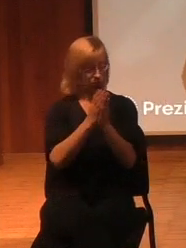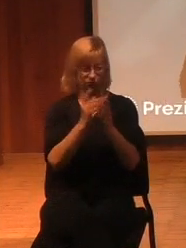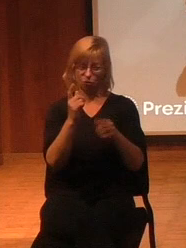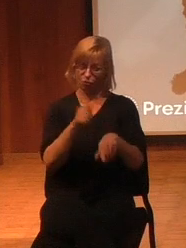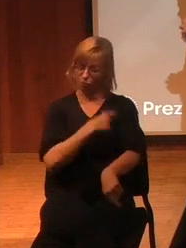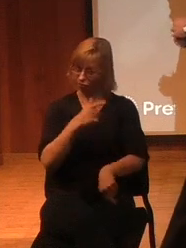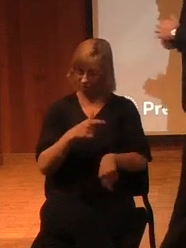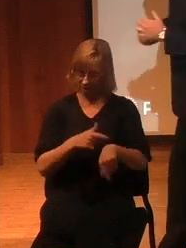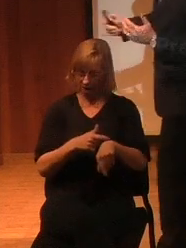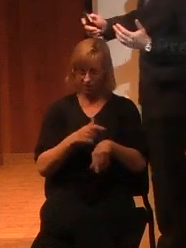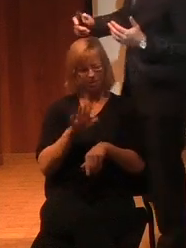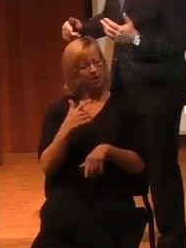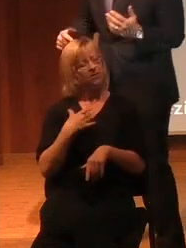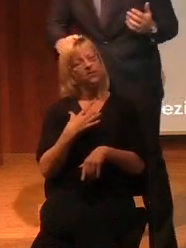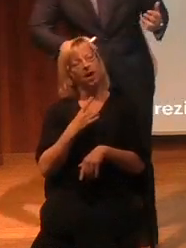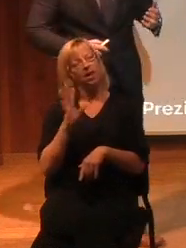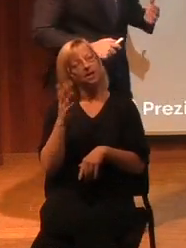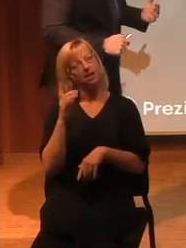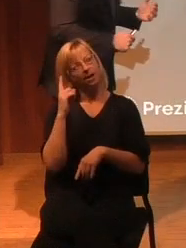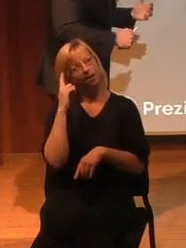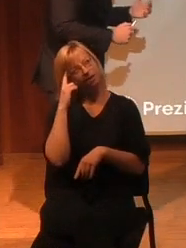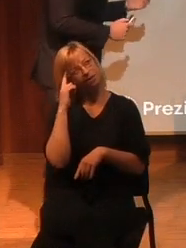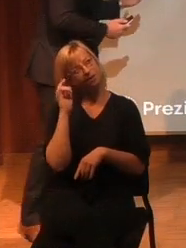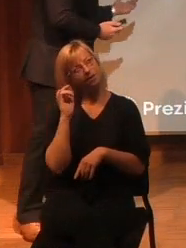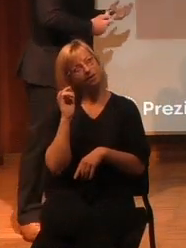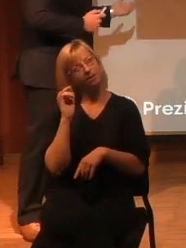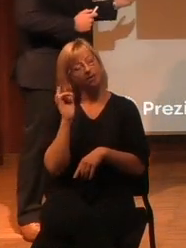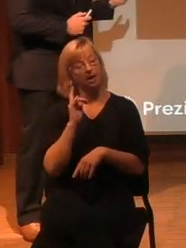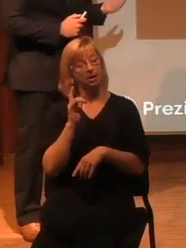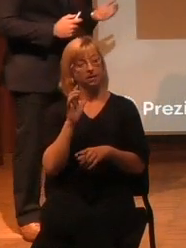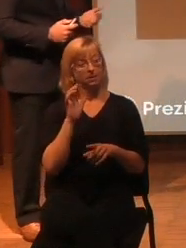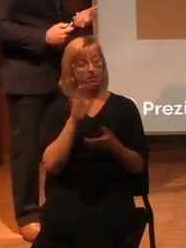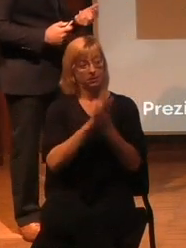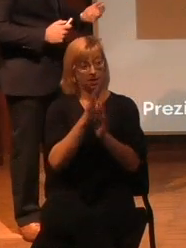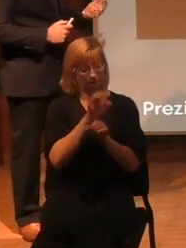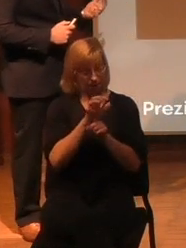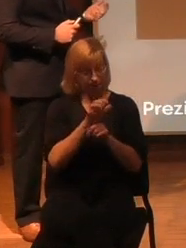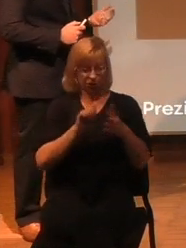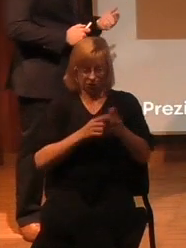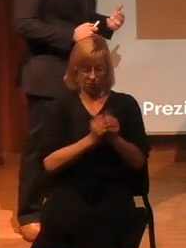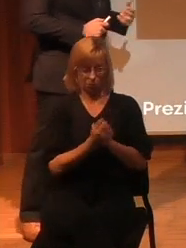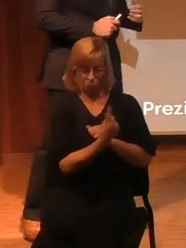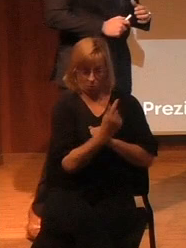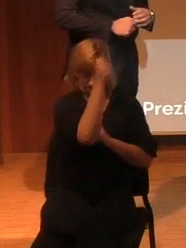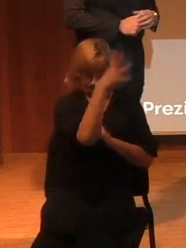It's sort of, you know, I like to sort of think that the popularization of it started with one man, that's H.G. Wells.